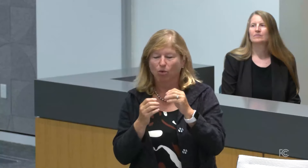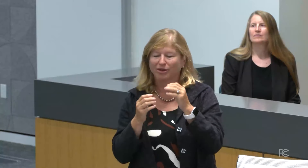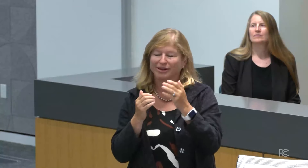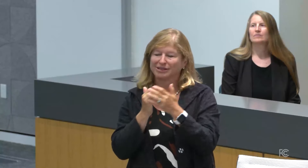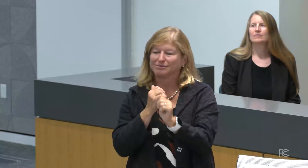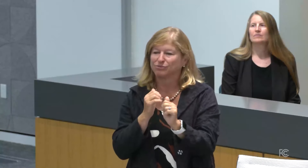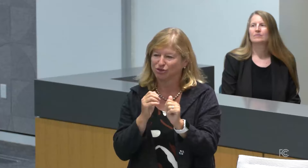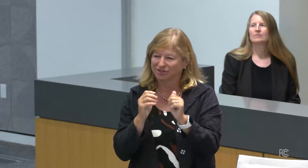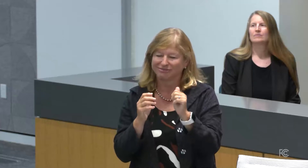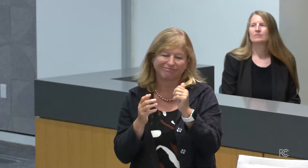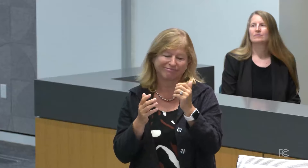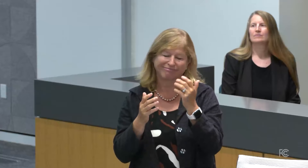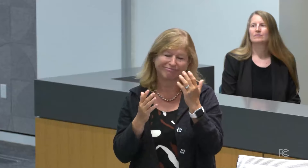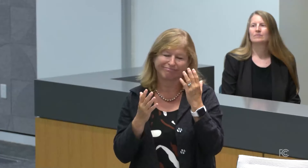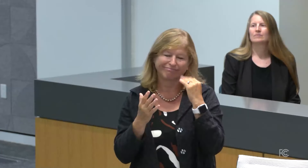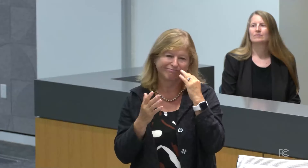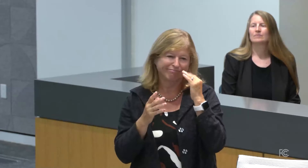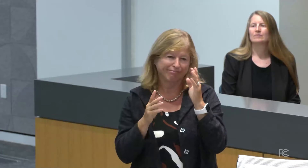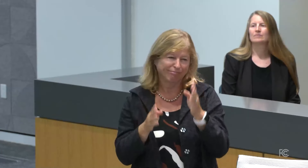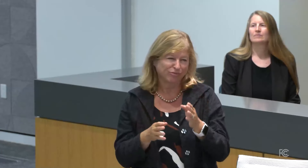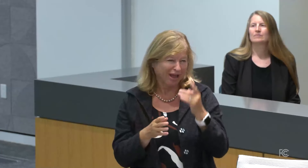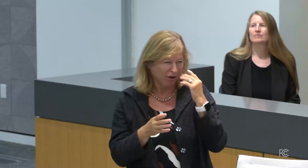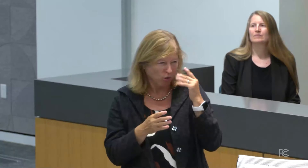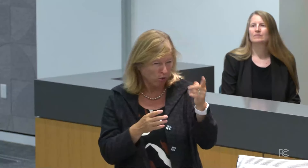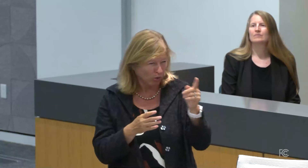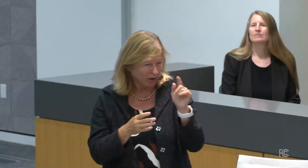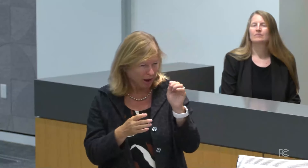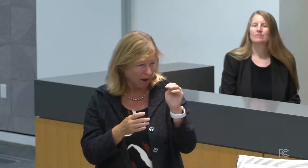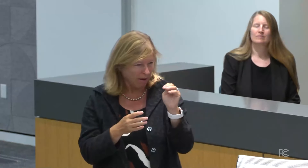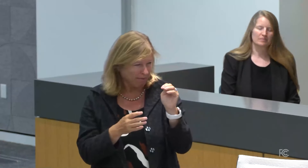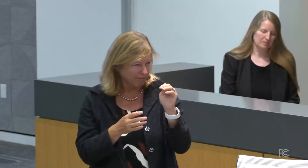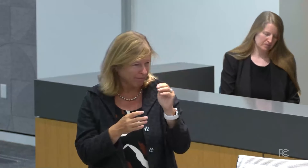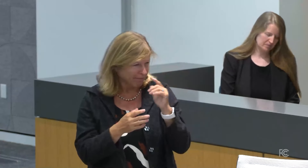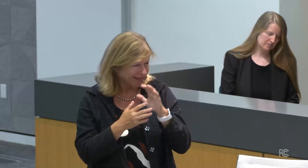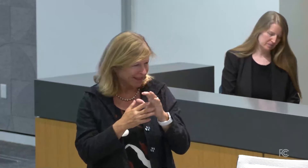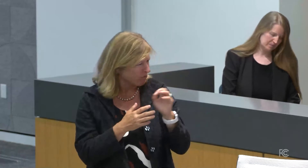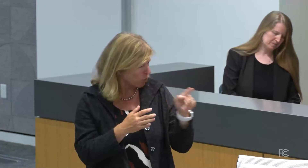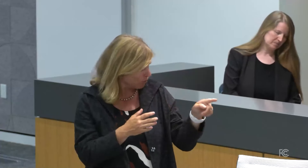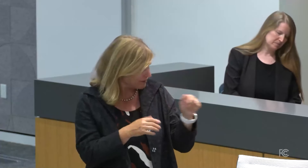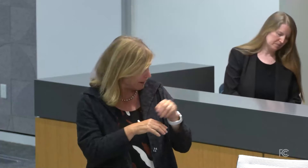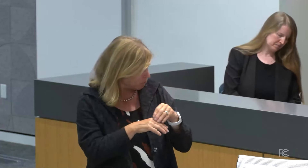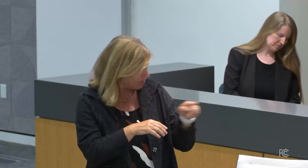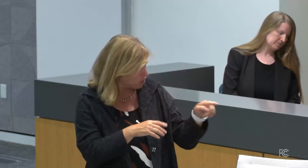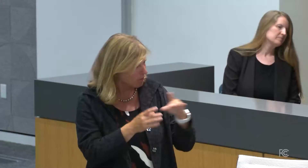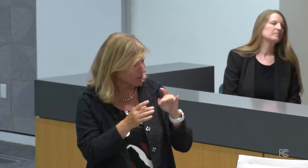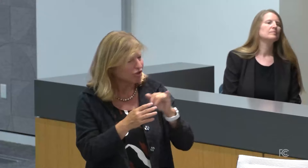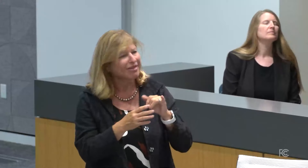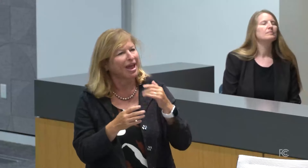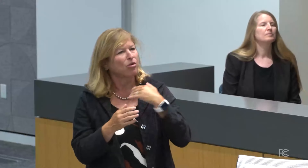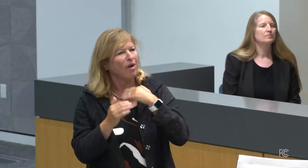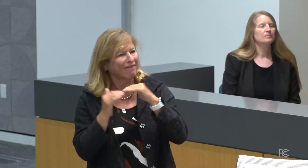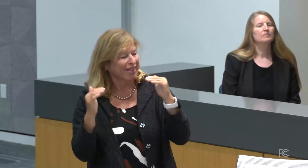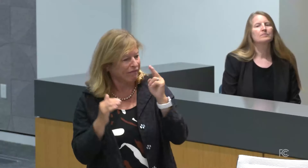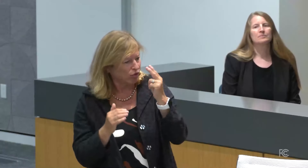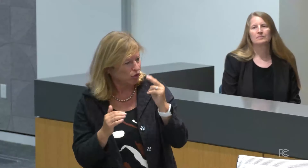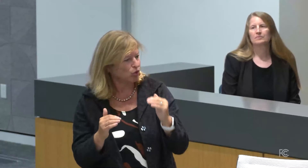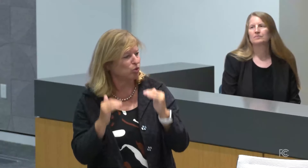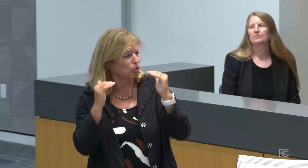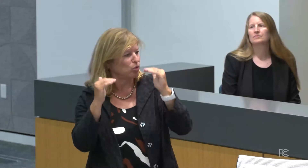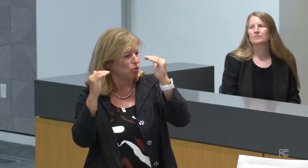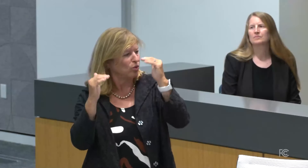TO DISCUSS THE BENEFITS ON,